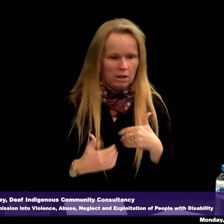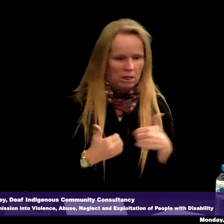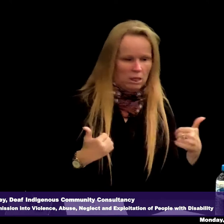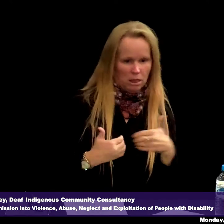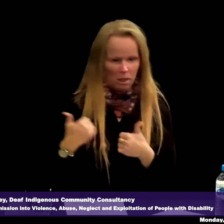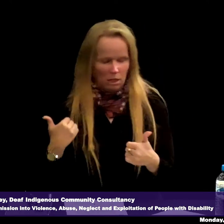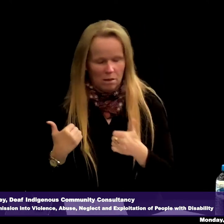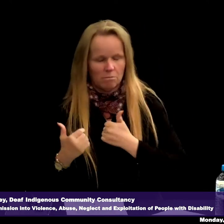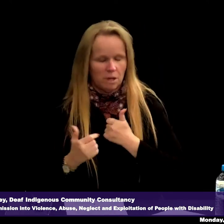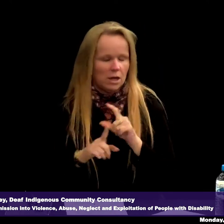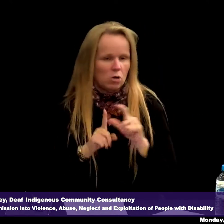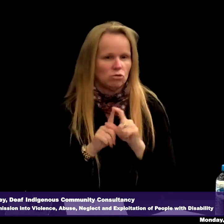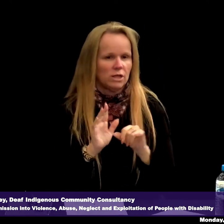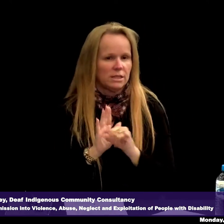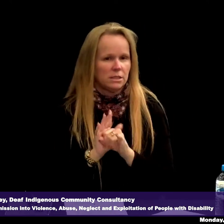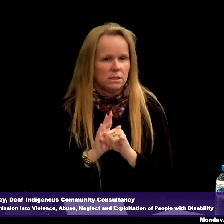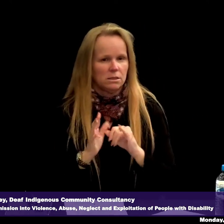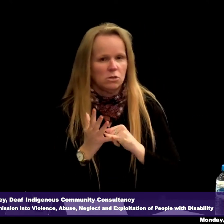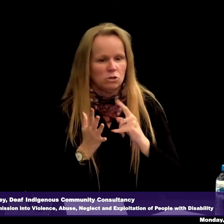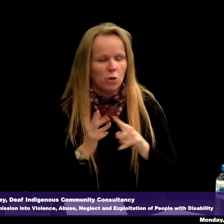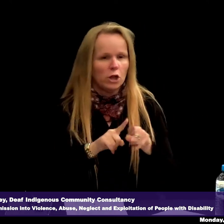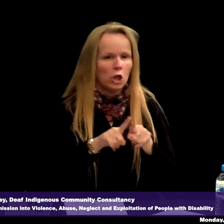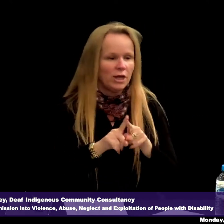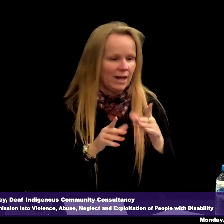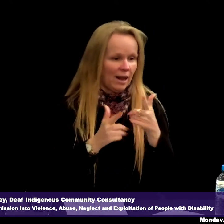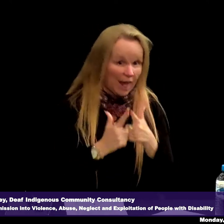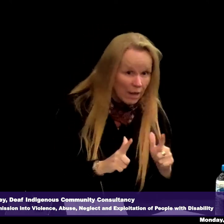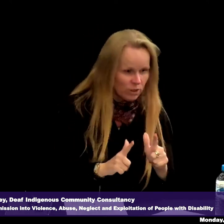alongside each other, and I didn't feel disconnected from my cultural identity.